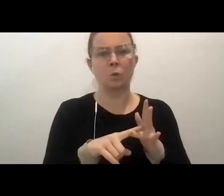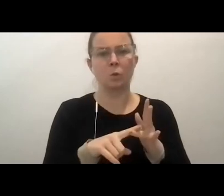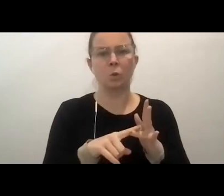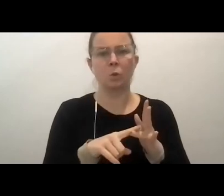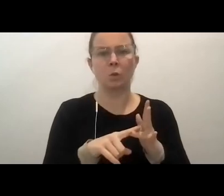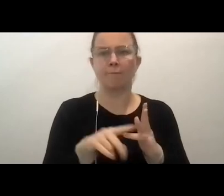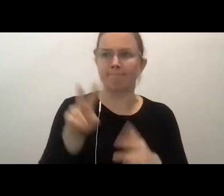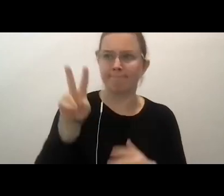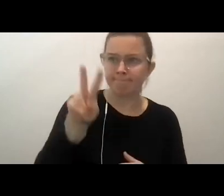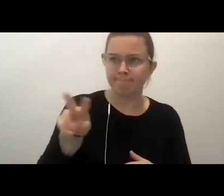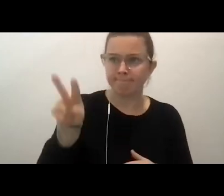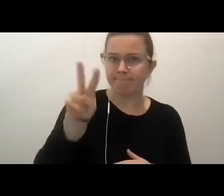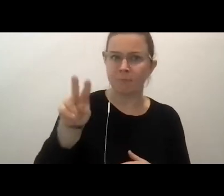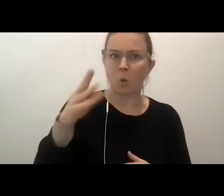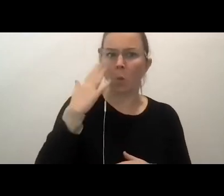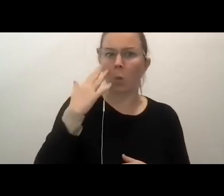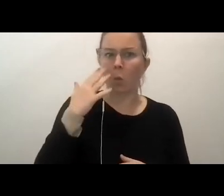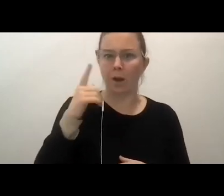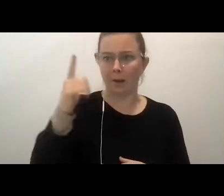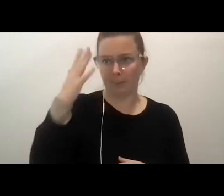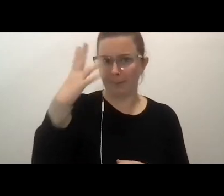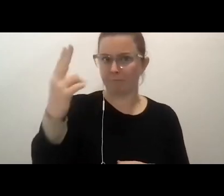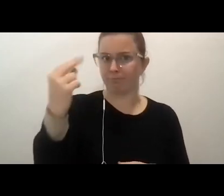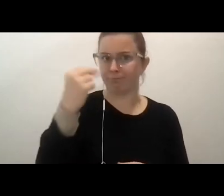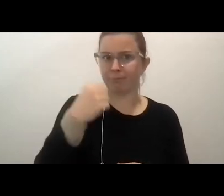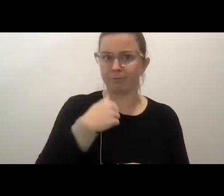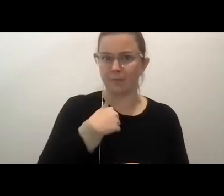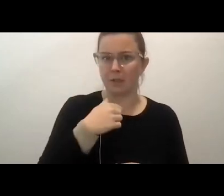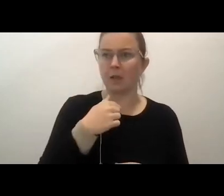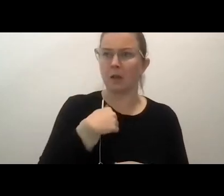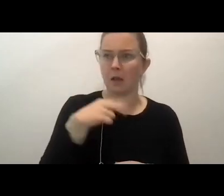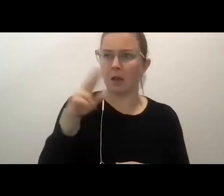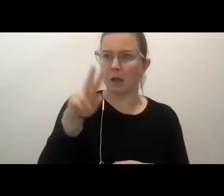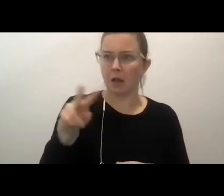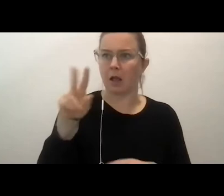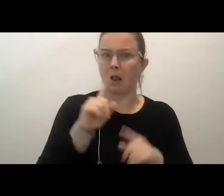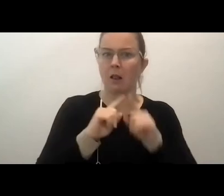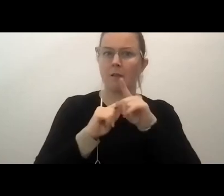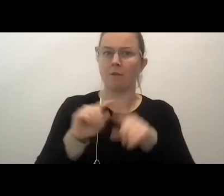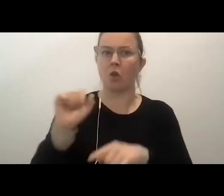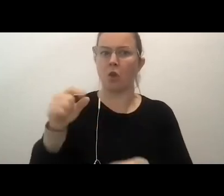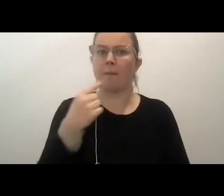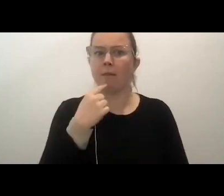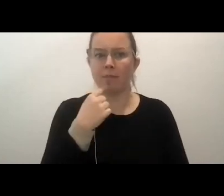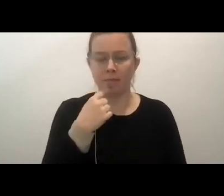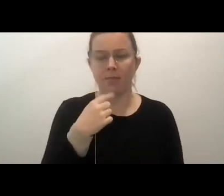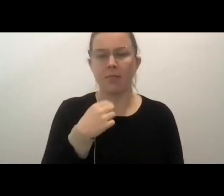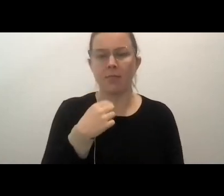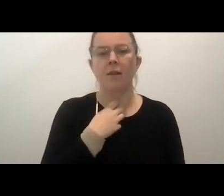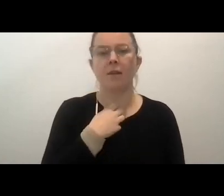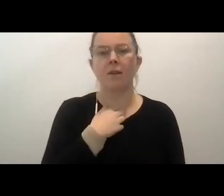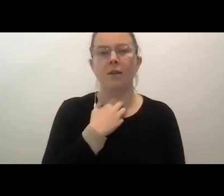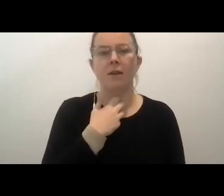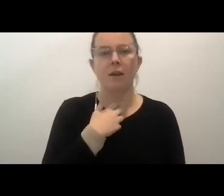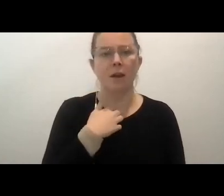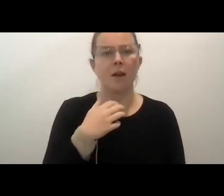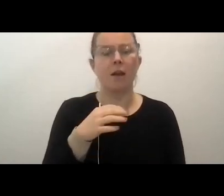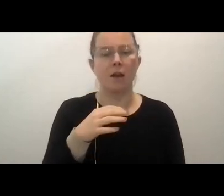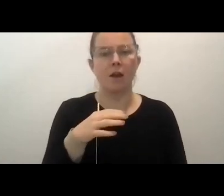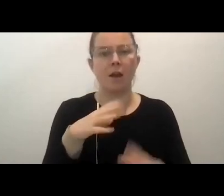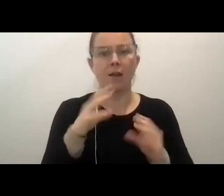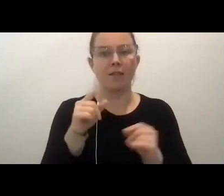when she spoke and was sort of mimicking her mouth and they took me to an audiologist